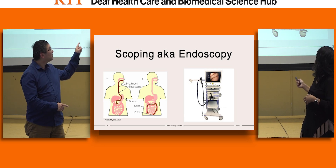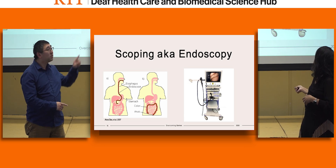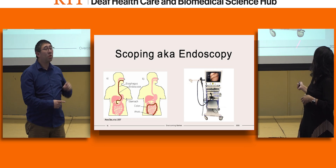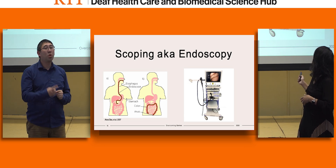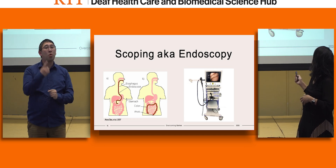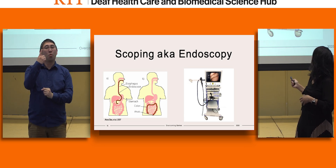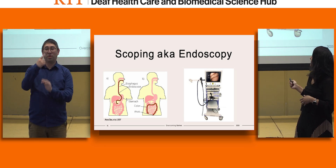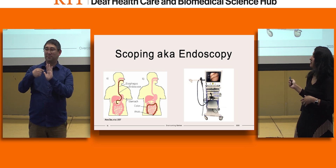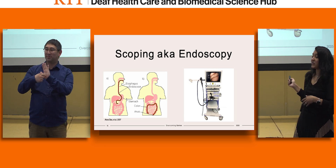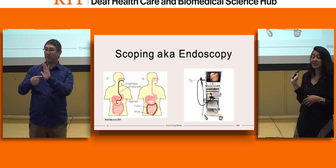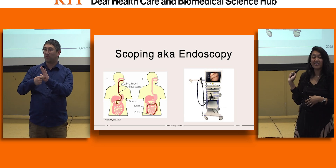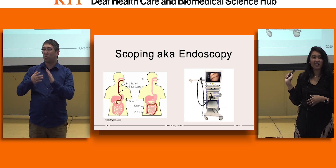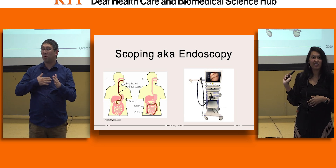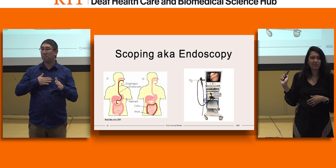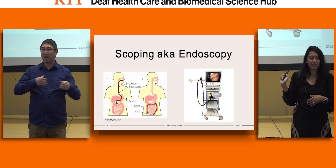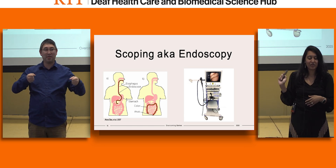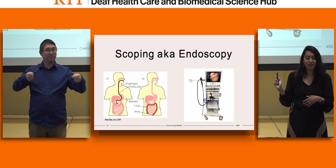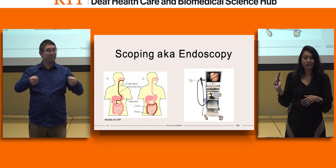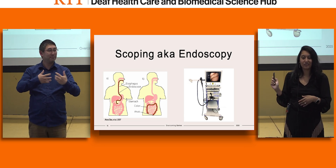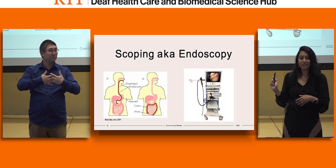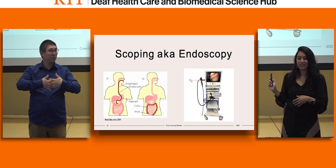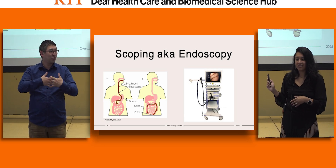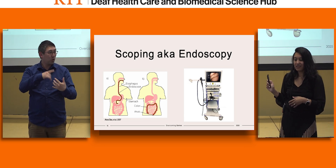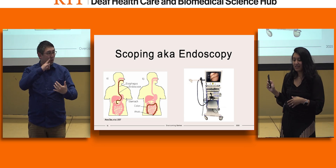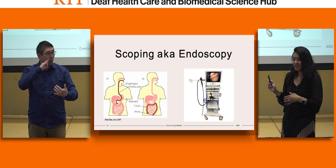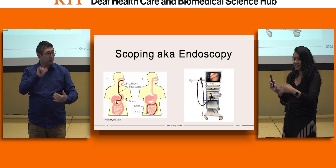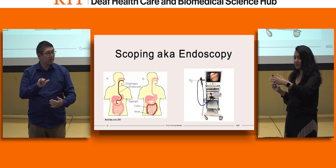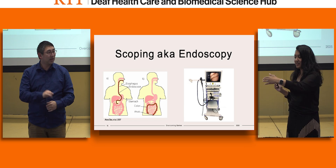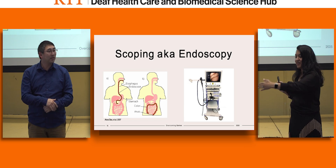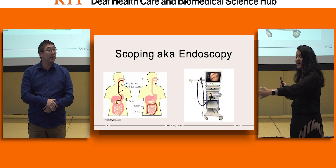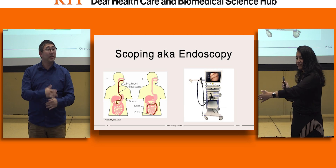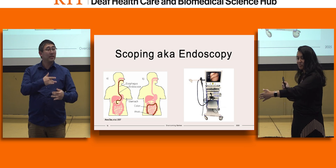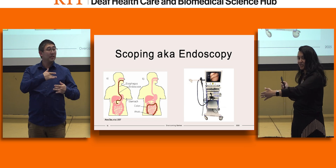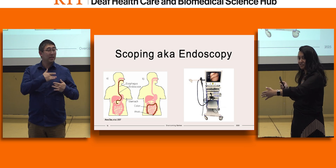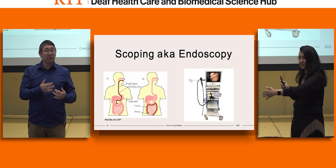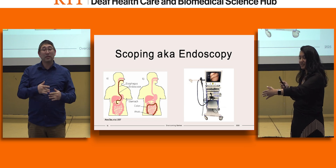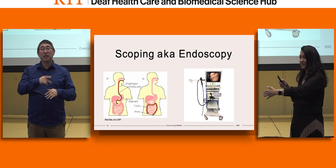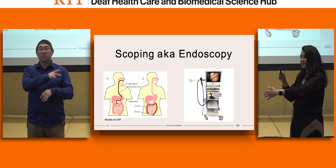of what my endoscopy cart looks like. Typically, I'll have the patient here,